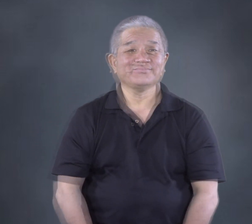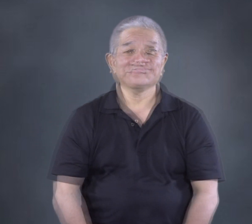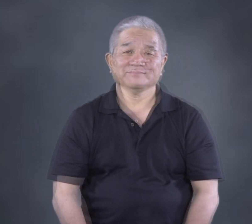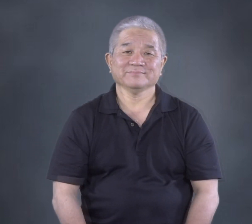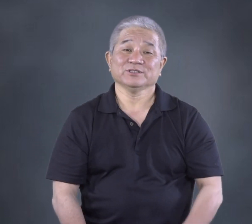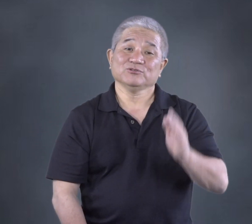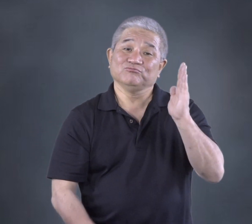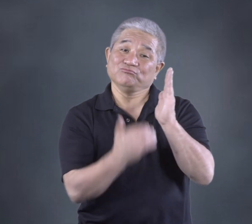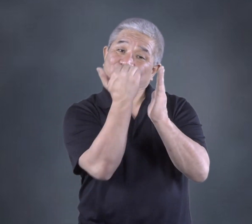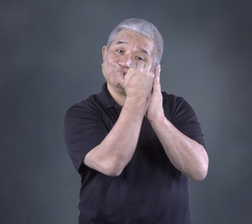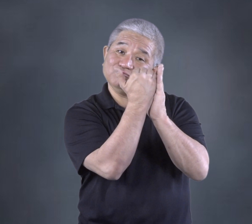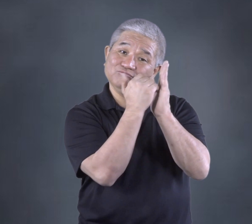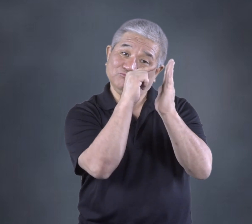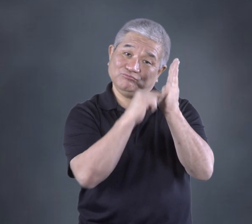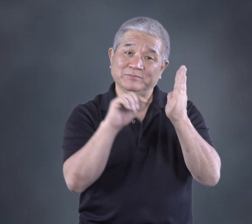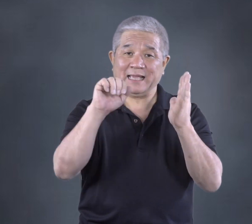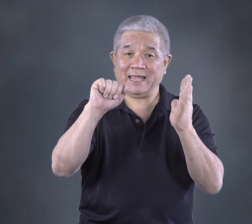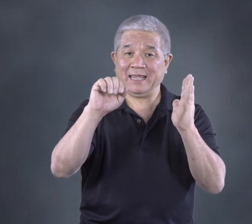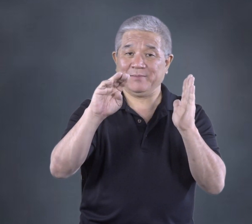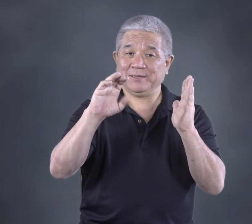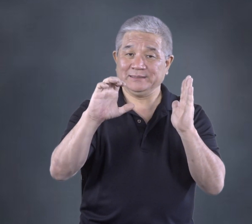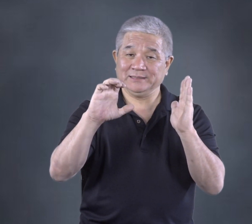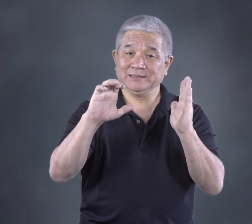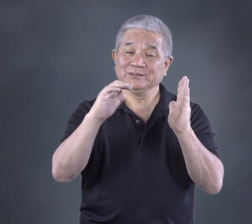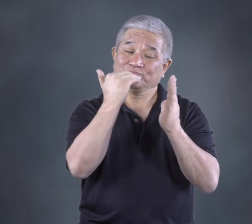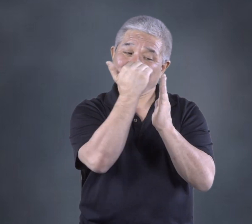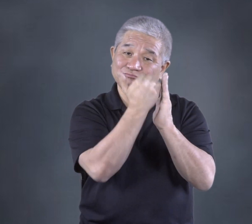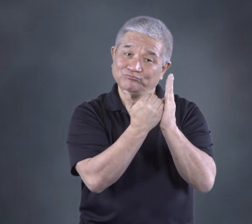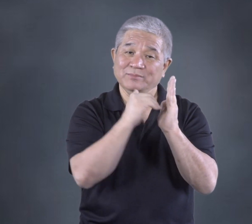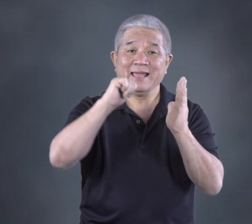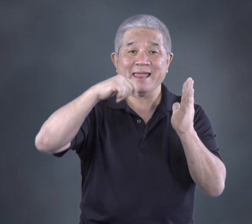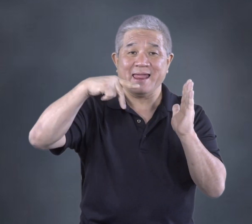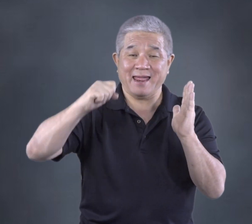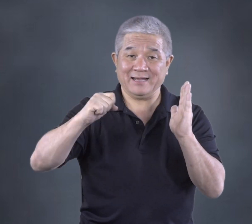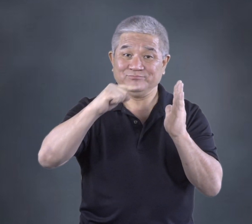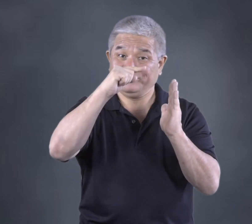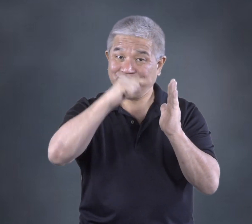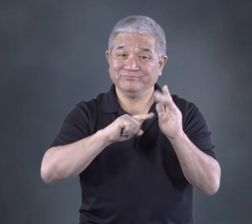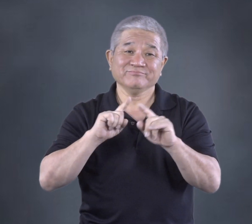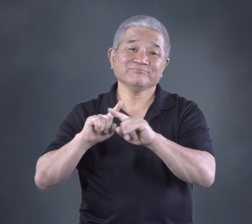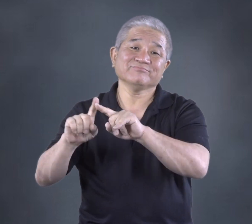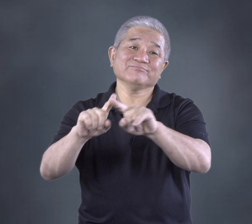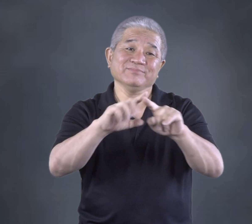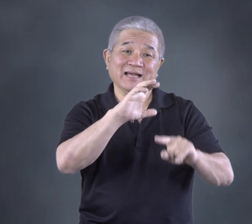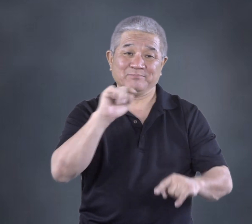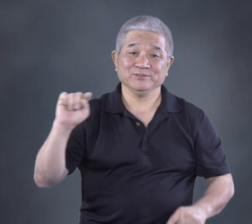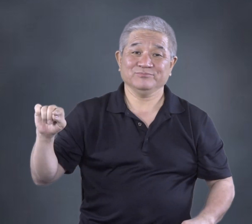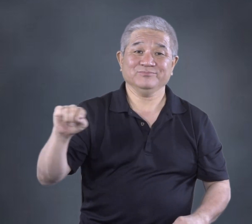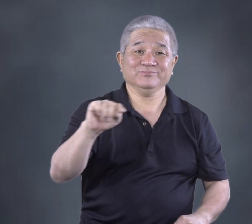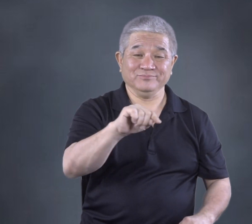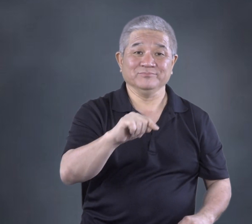We are sharing a short list of known applications in ABC order.